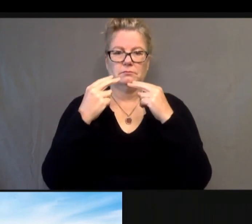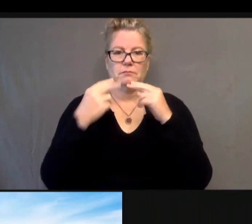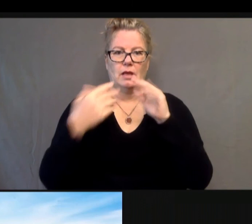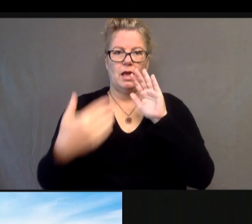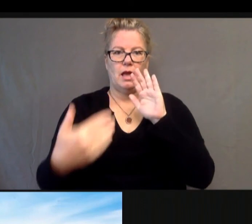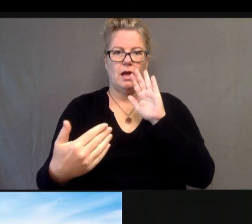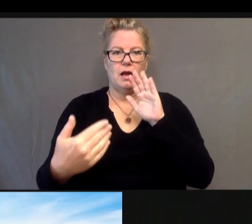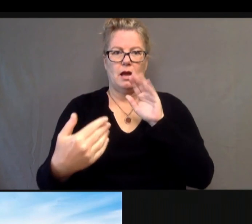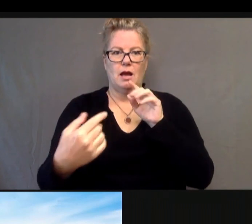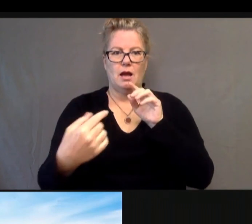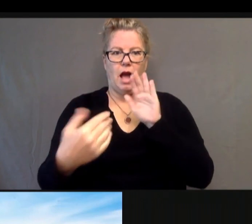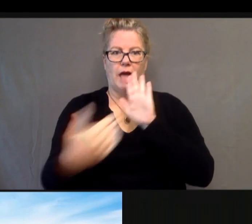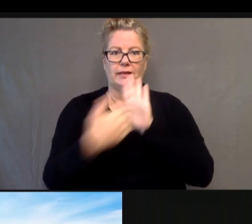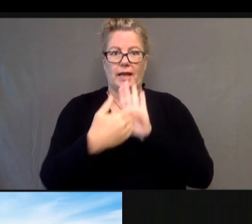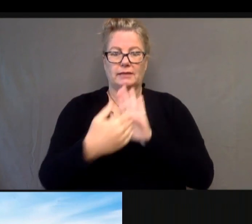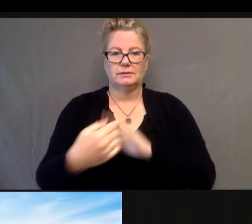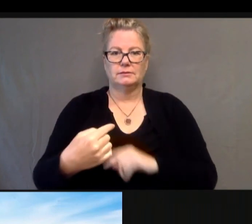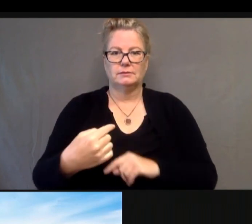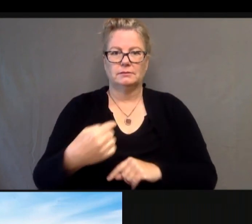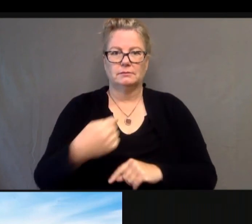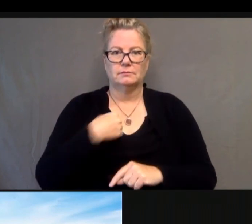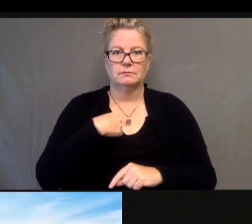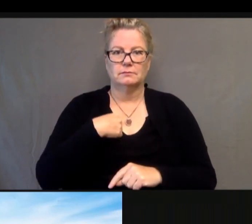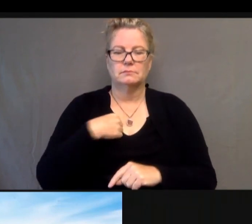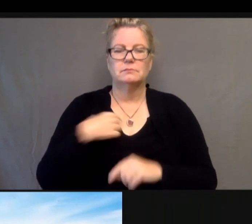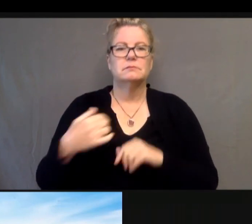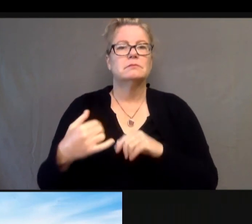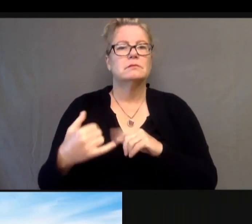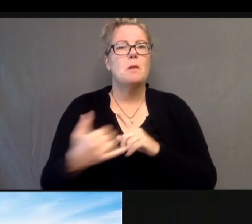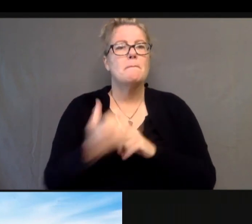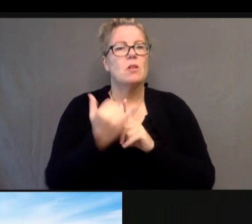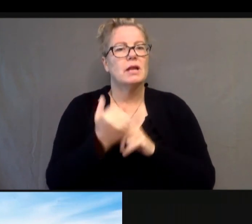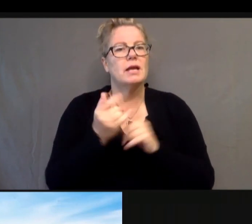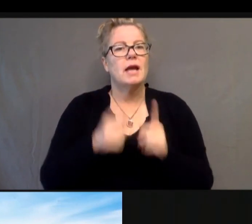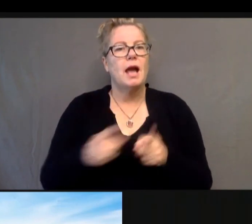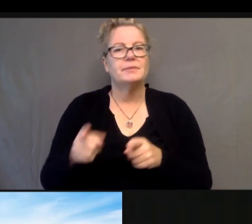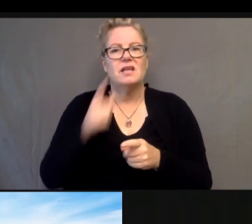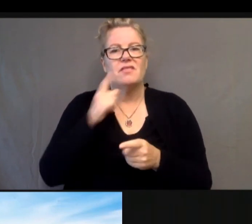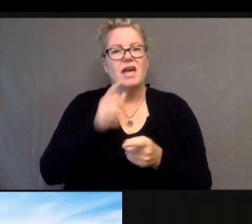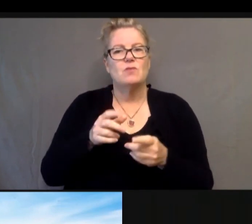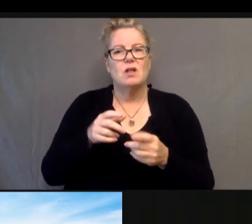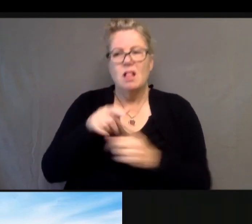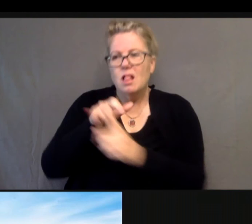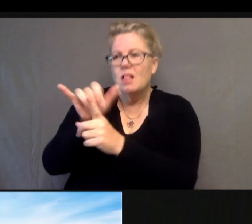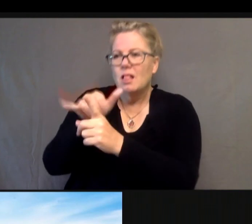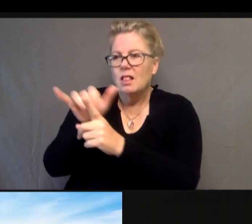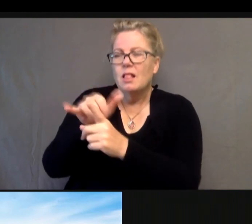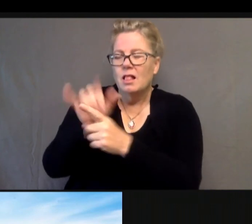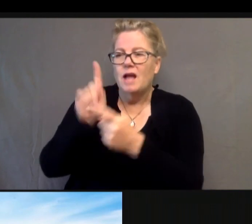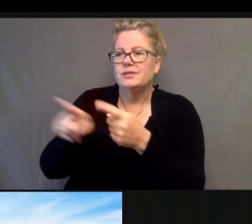that can go on where they will force you out of your job, or they'll intimidate you. And